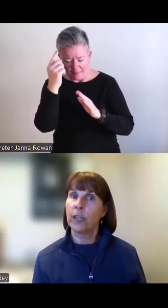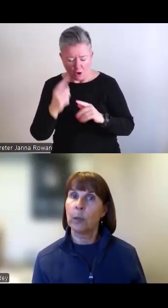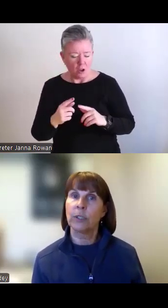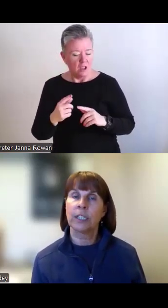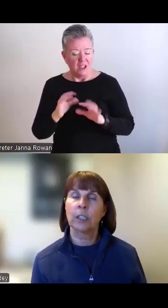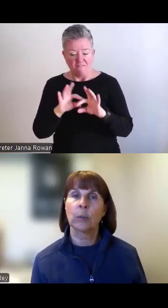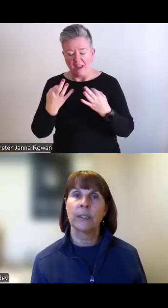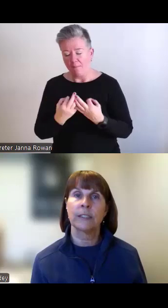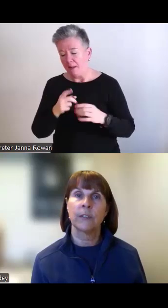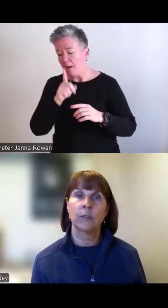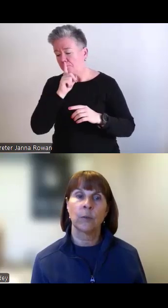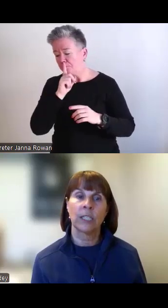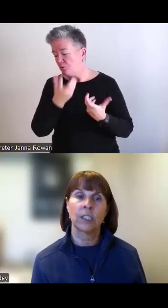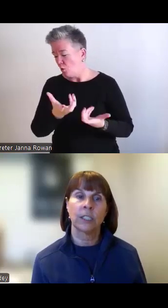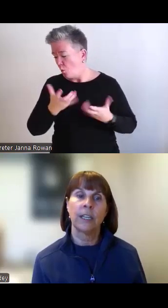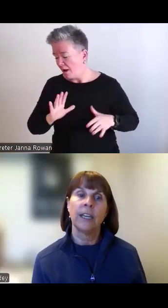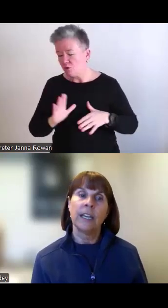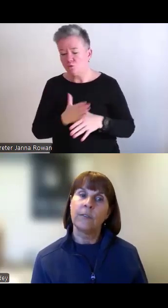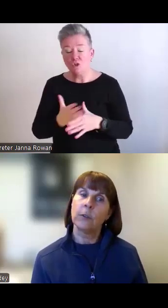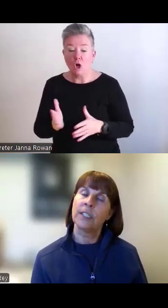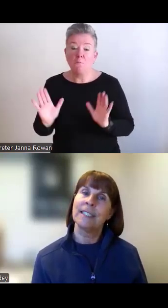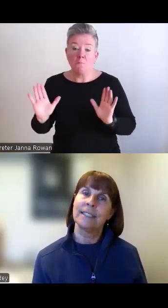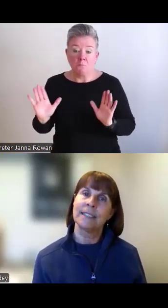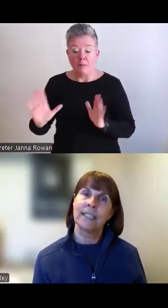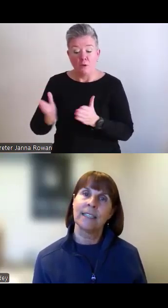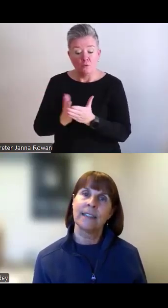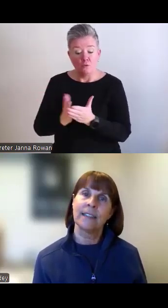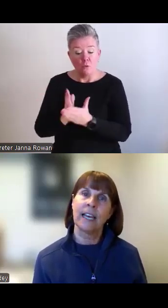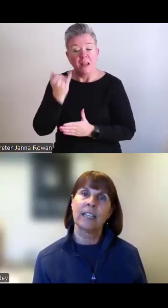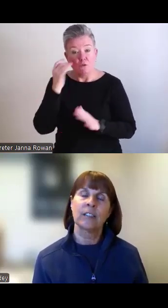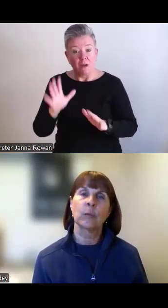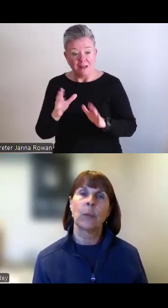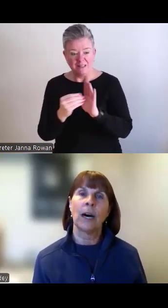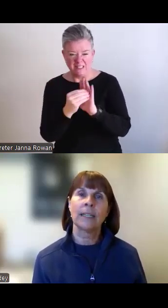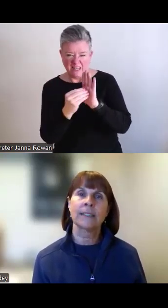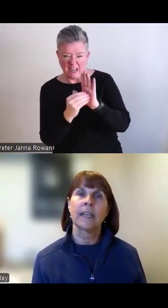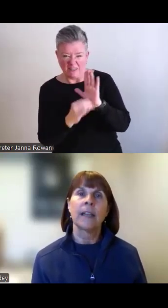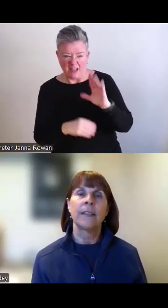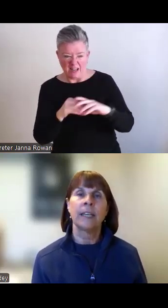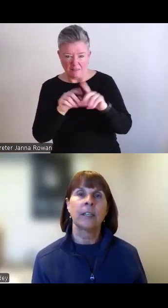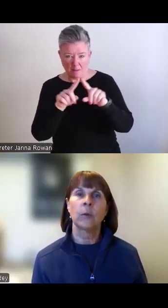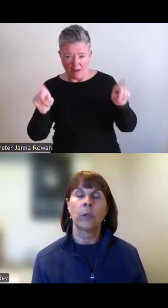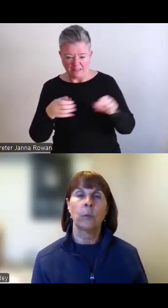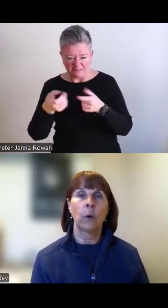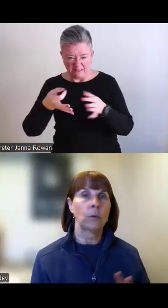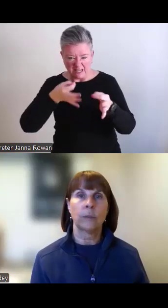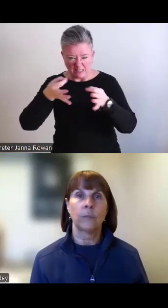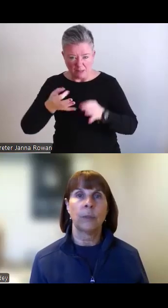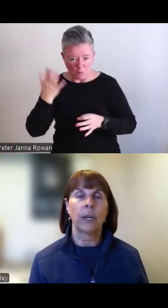share that particular piece of information, if you can indicate that in this box, then we won't